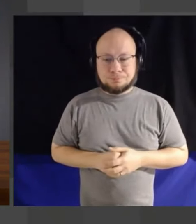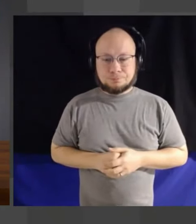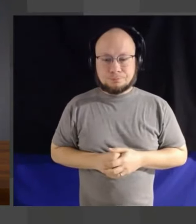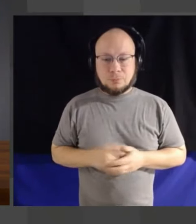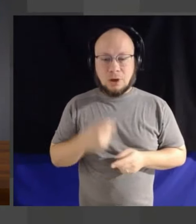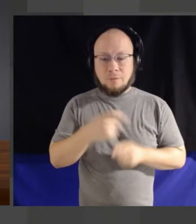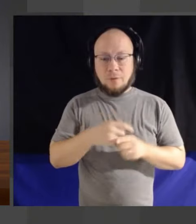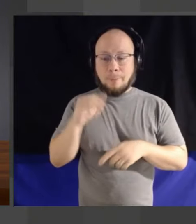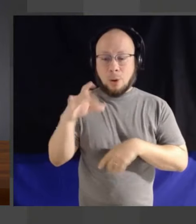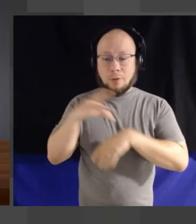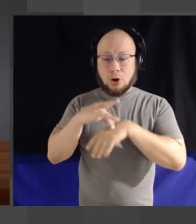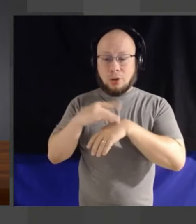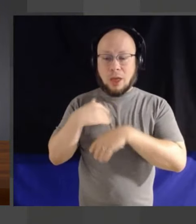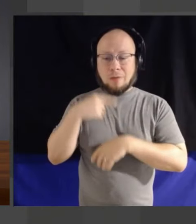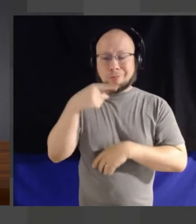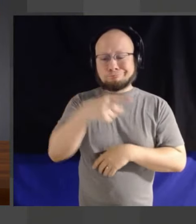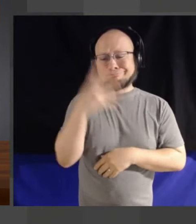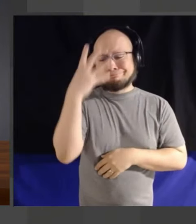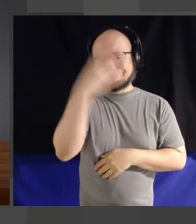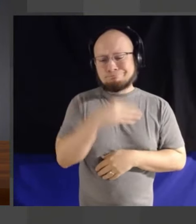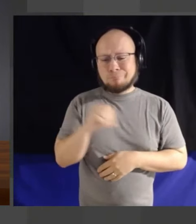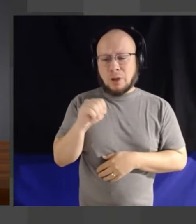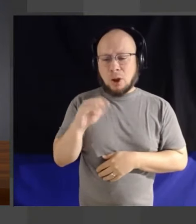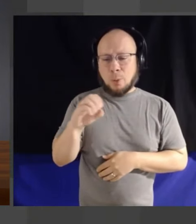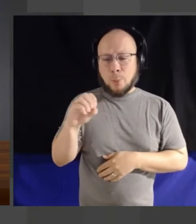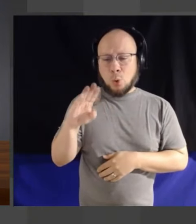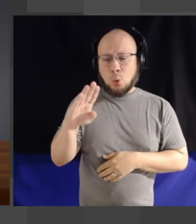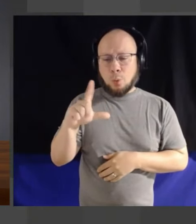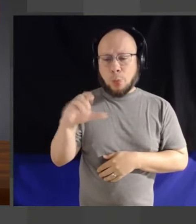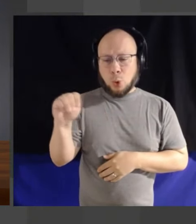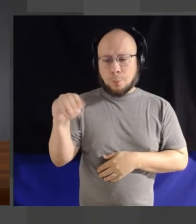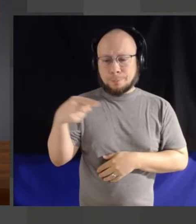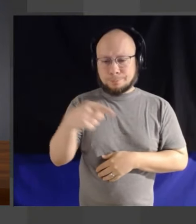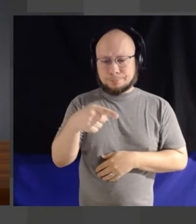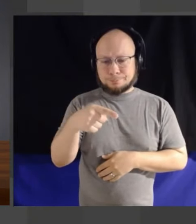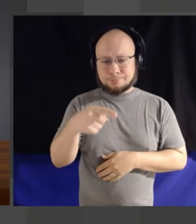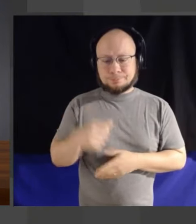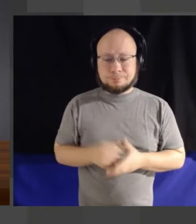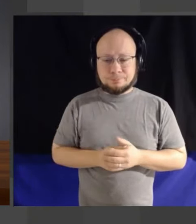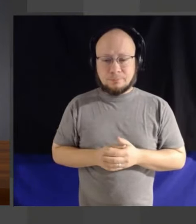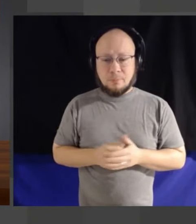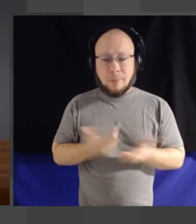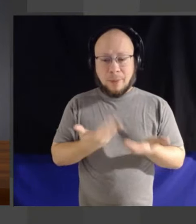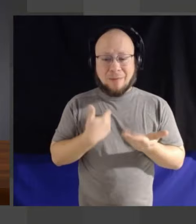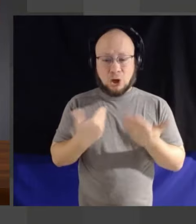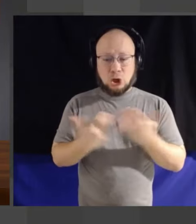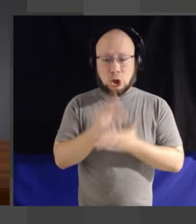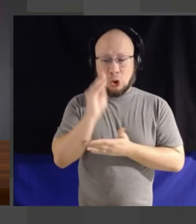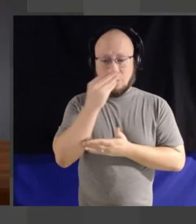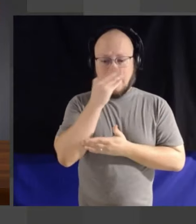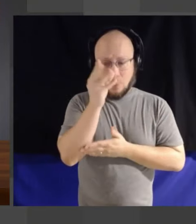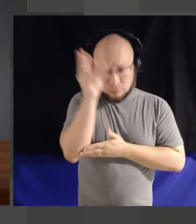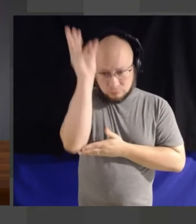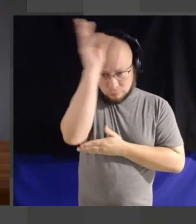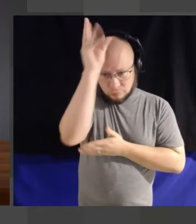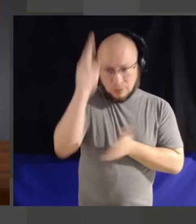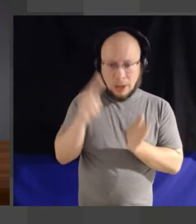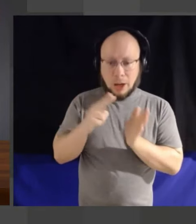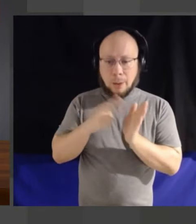NOT QUITE AS CHILL AS THEY LOOK.